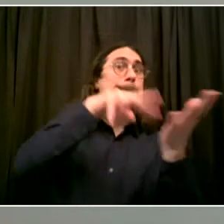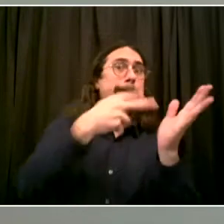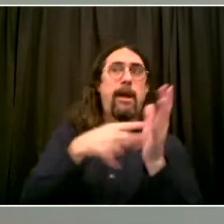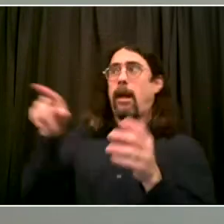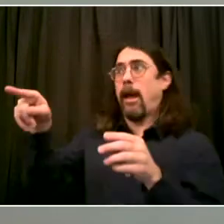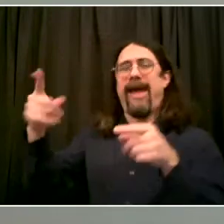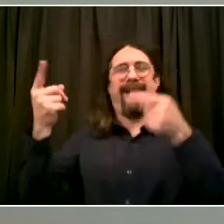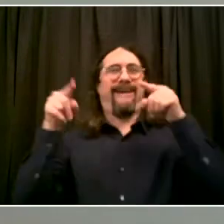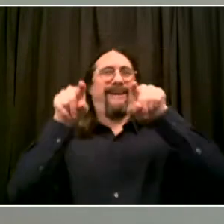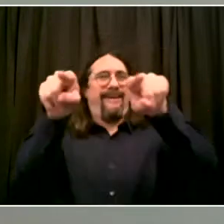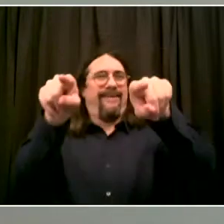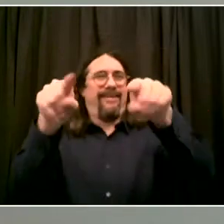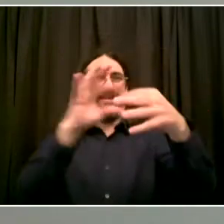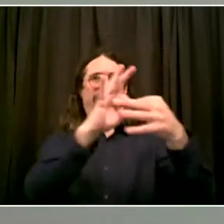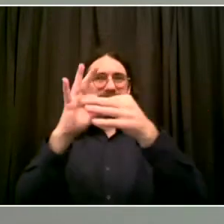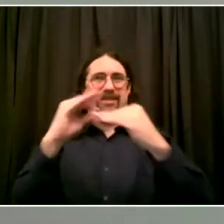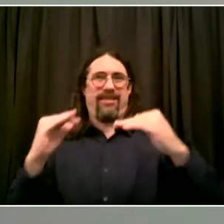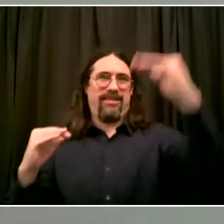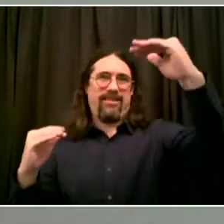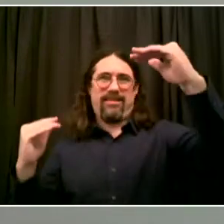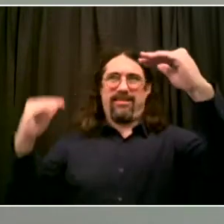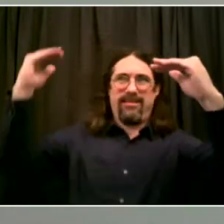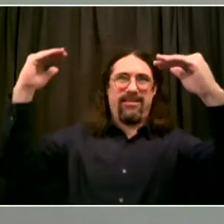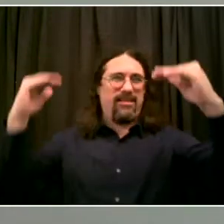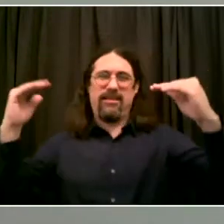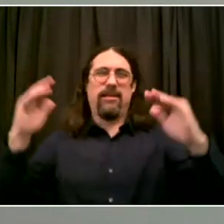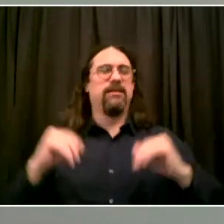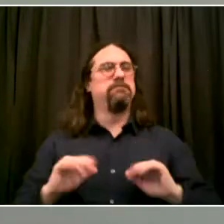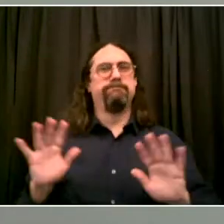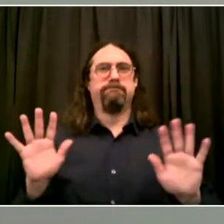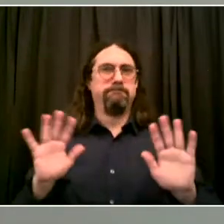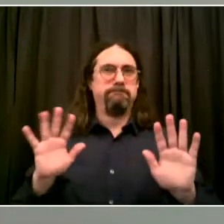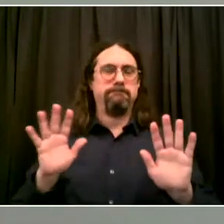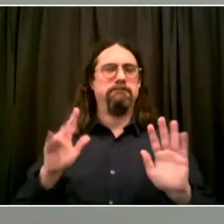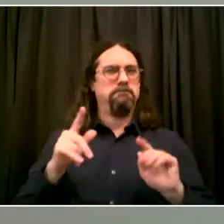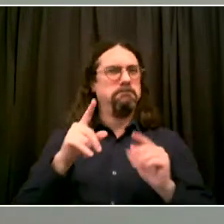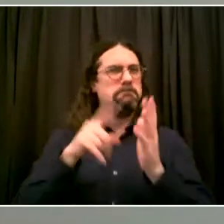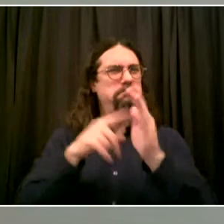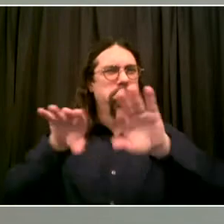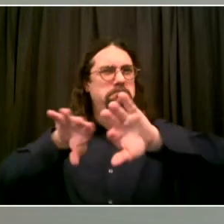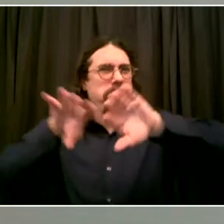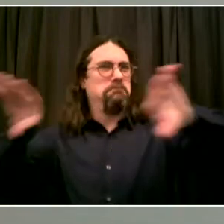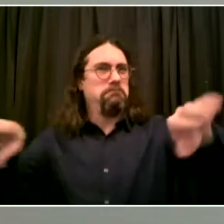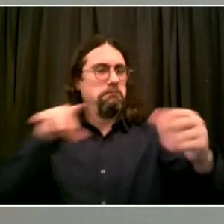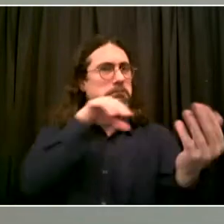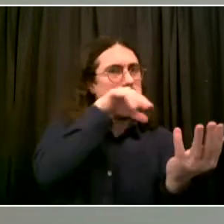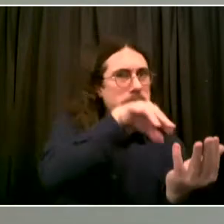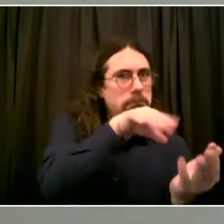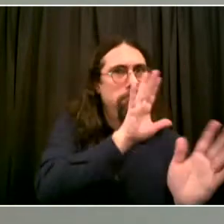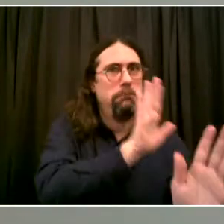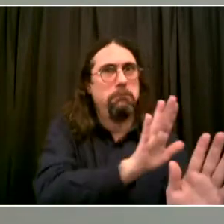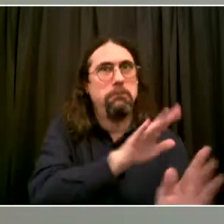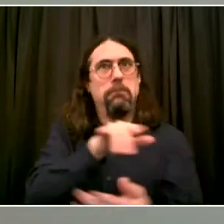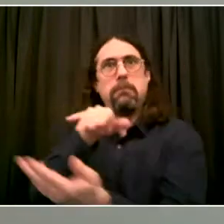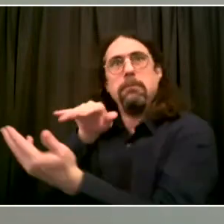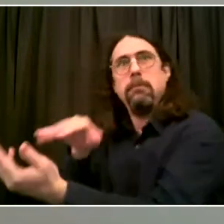CONCLUSIONS. THAT'S WHY WE DO CLINICAL TRIALS. WHAT WE SEE FROM TRIAL AFTER TRIAL INCLUDING